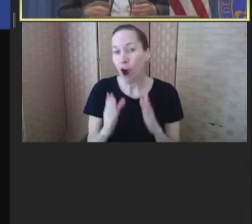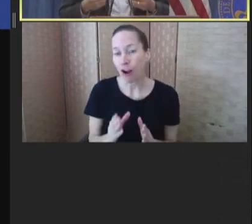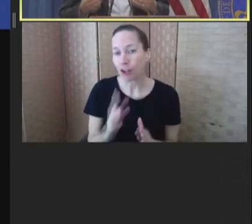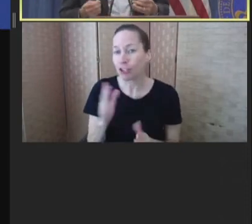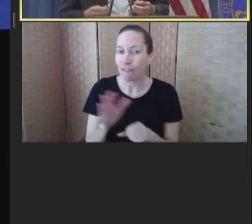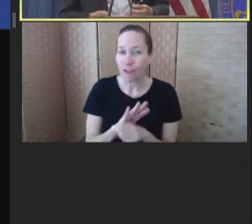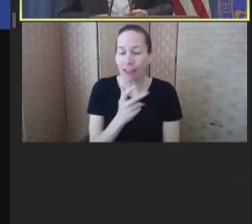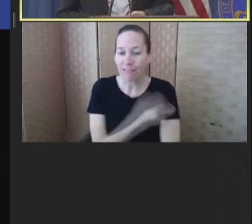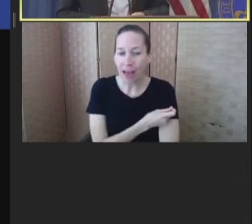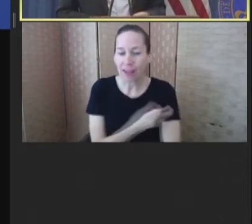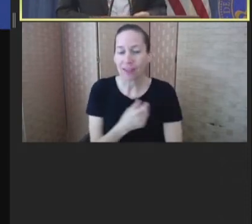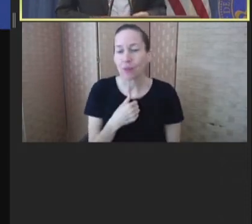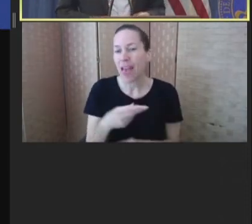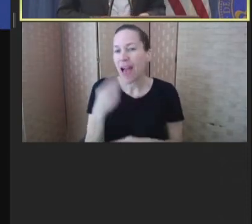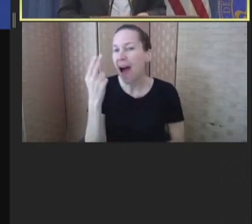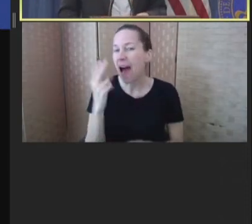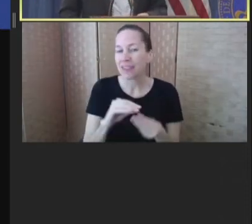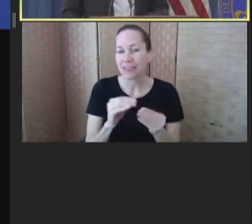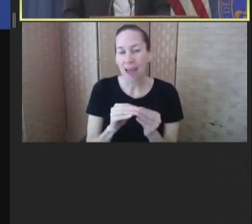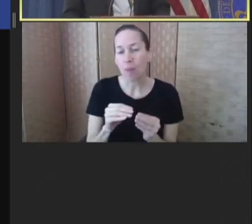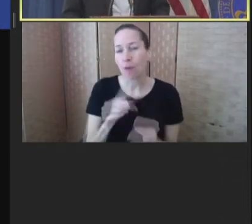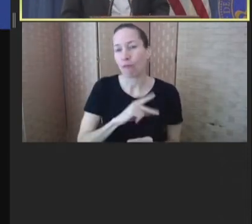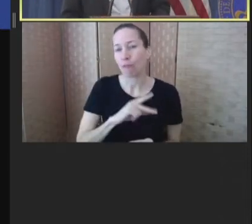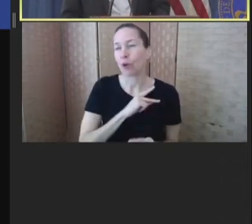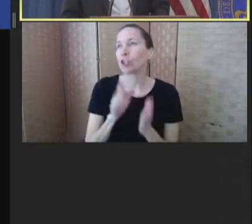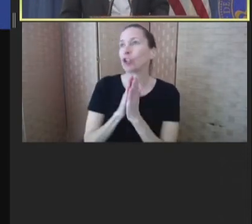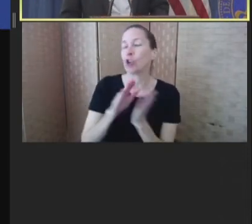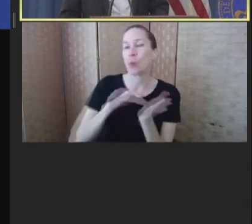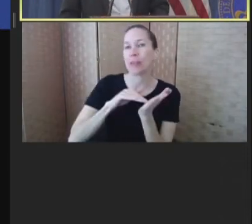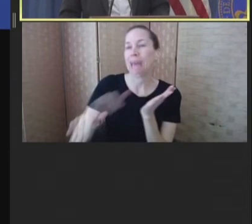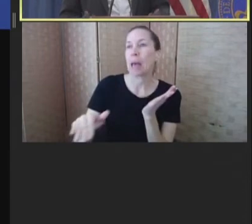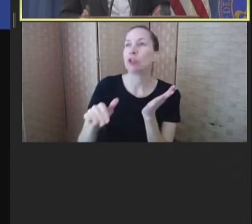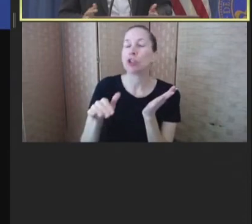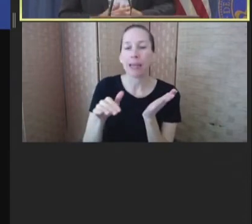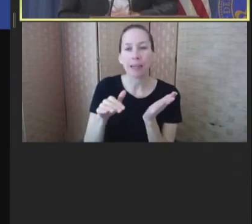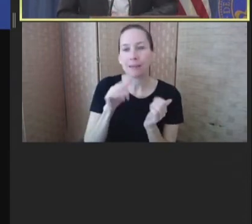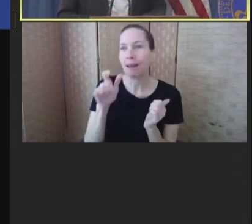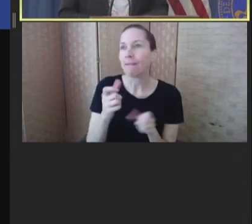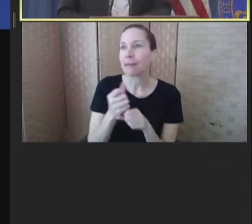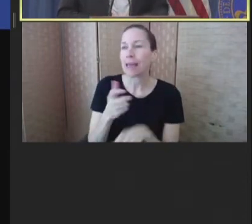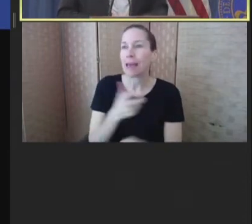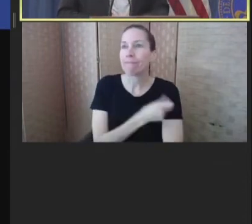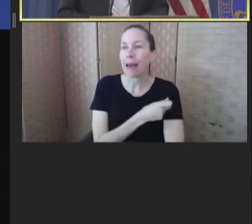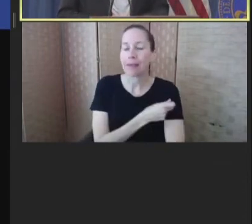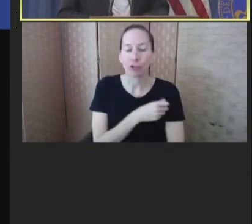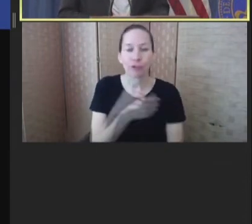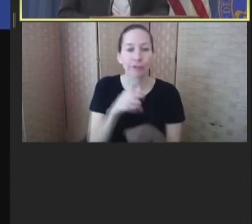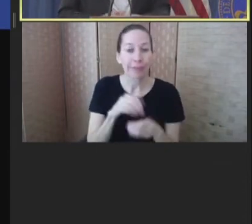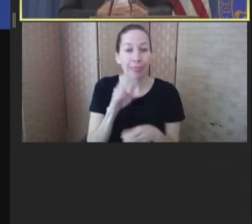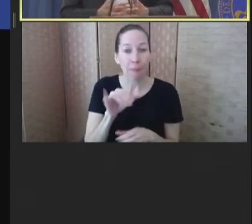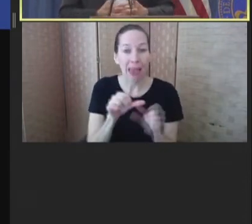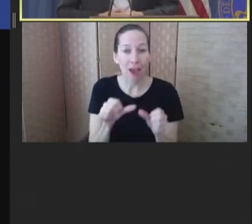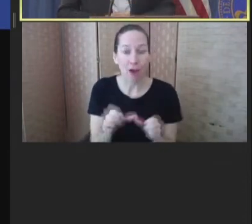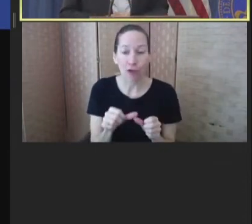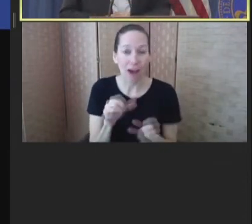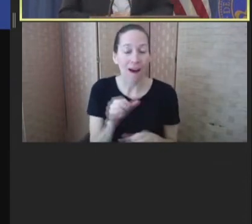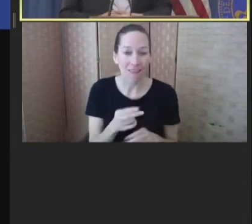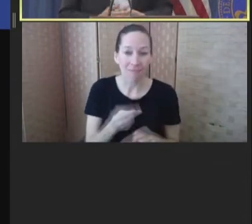belief exemptions against required vaccinations in the Bay Area. We had record numbers of whooping